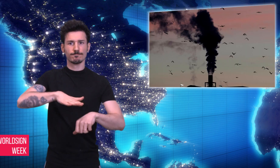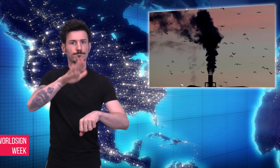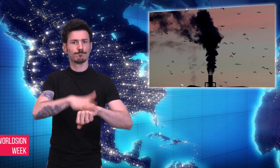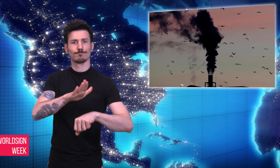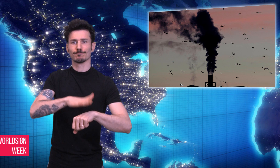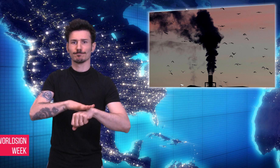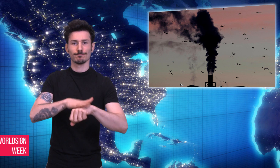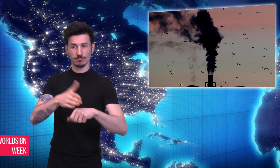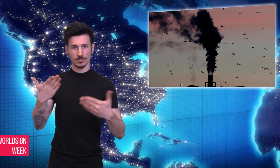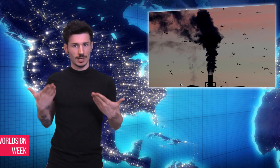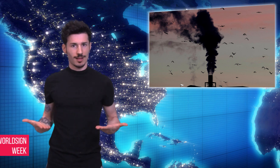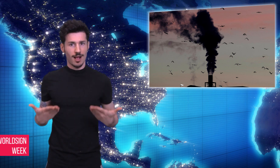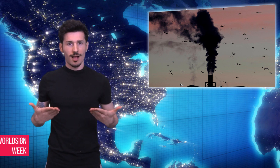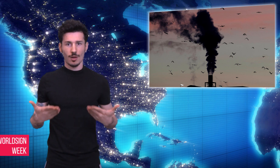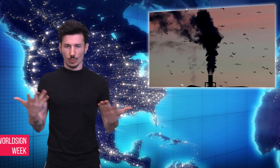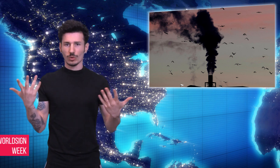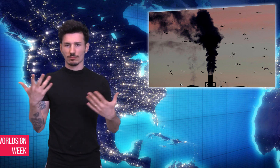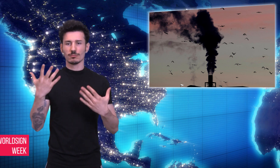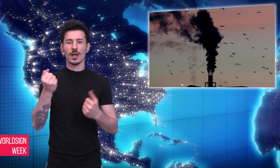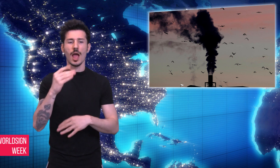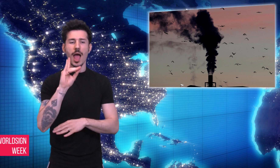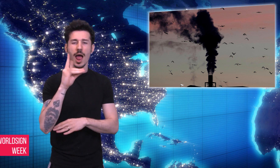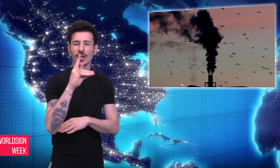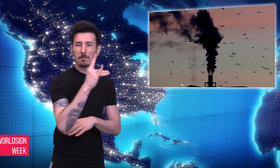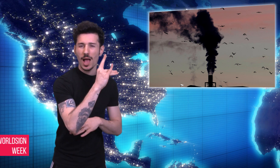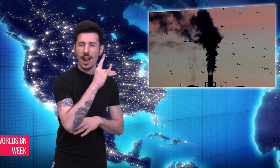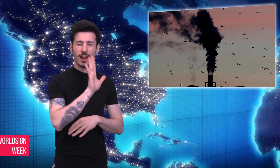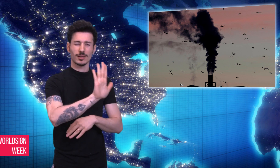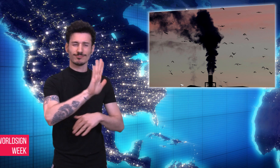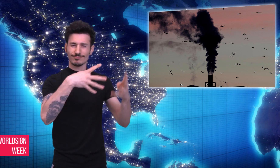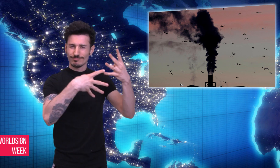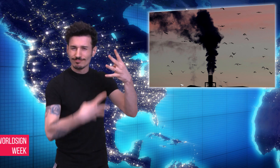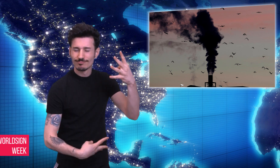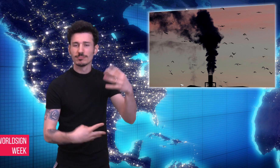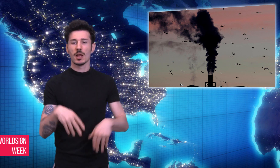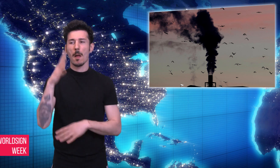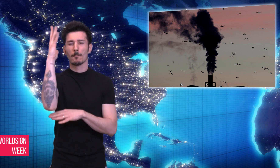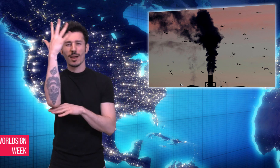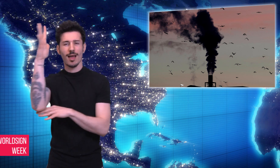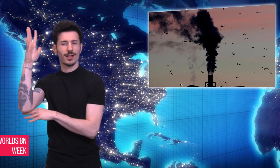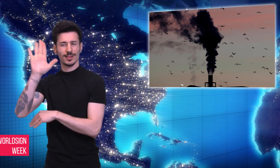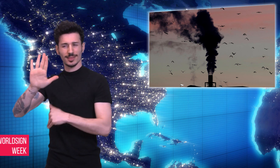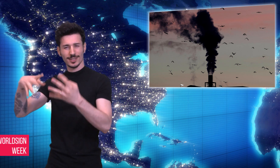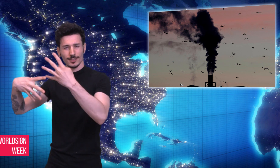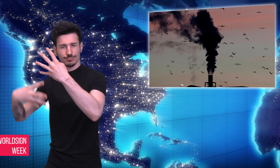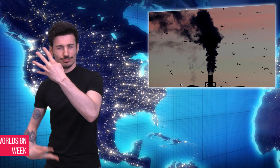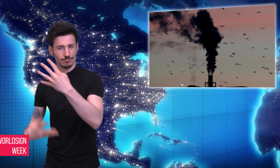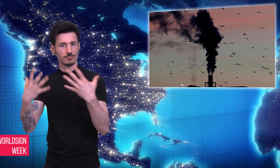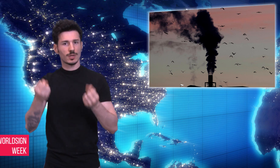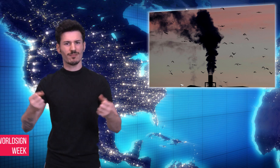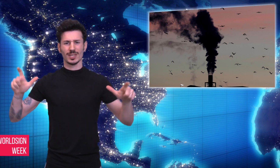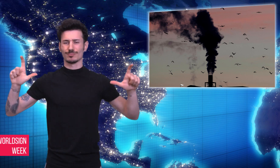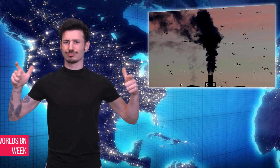extinction of species - animals and plants - on the planet.